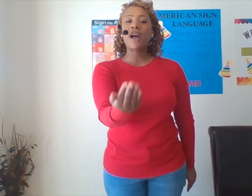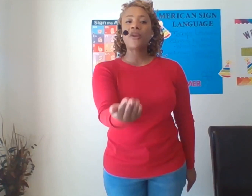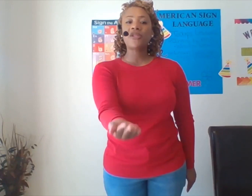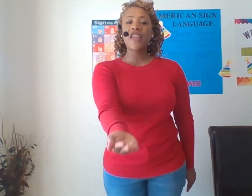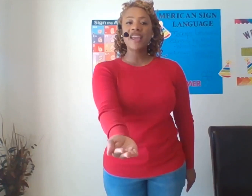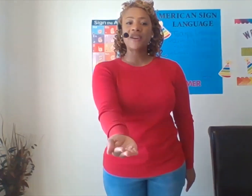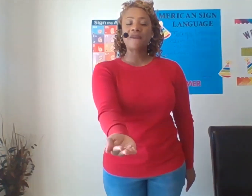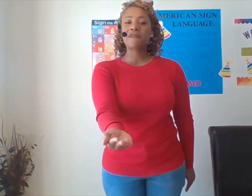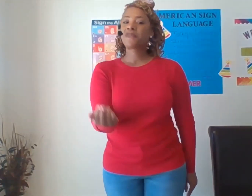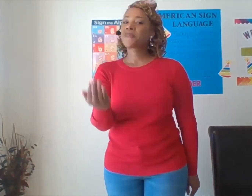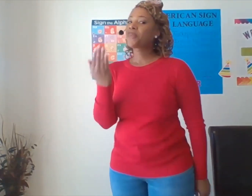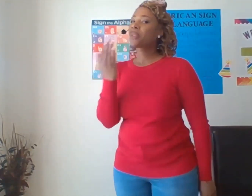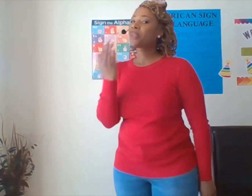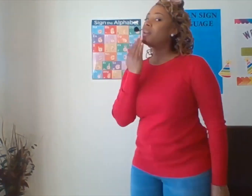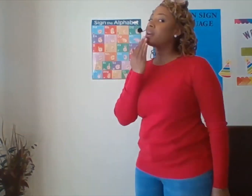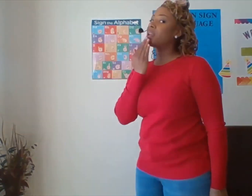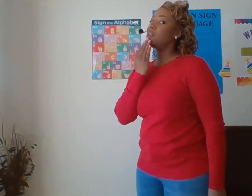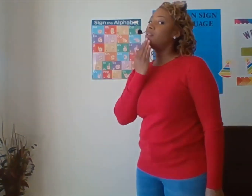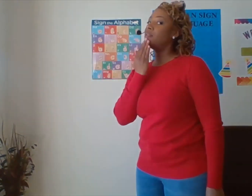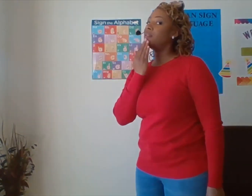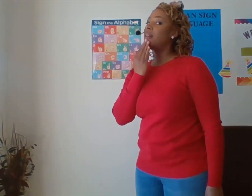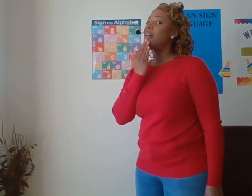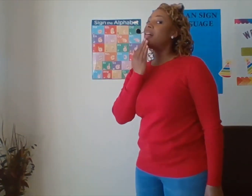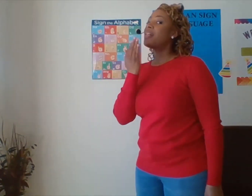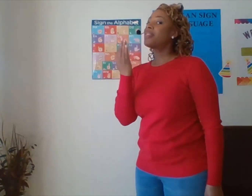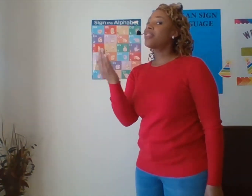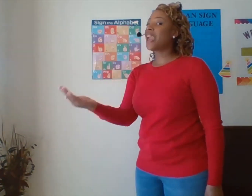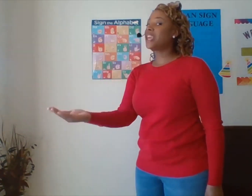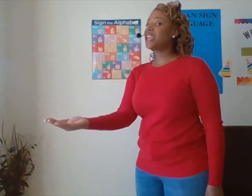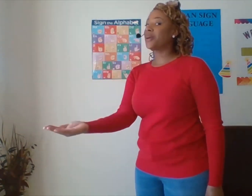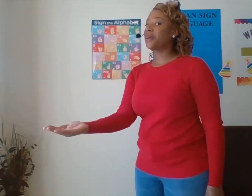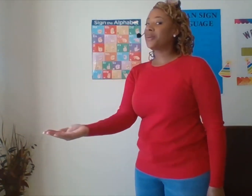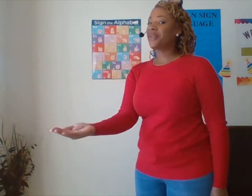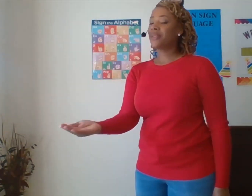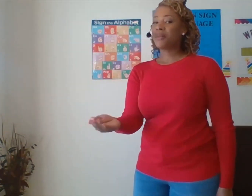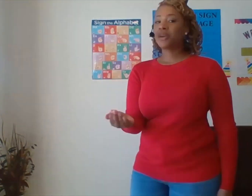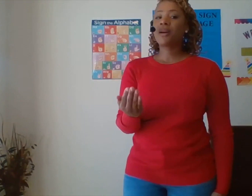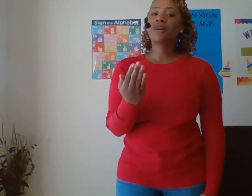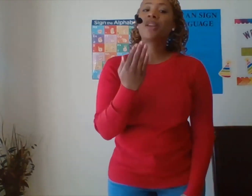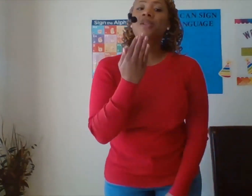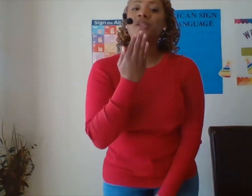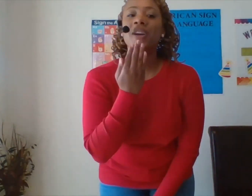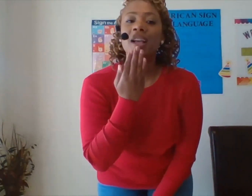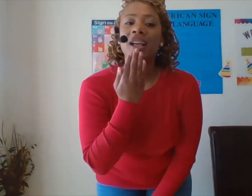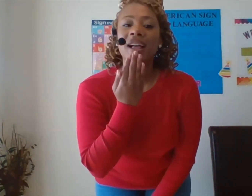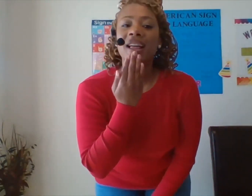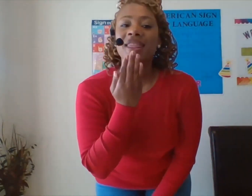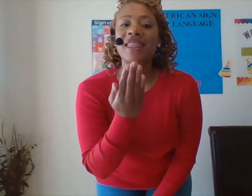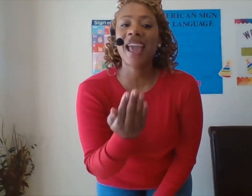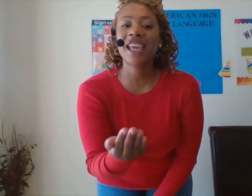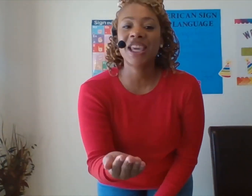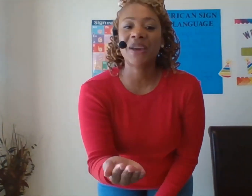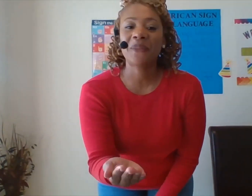out thank you again thank you I'll come closer thank you